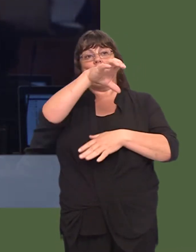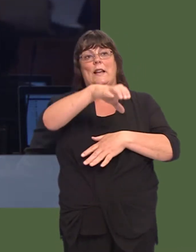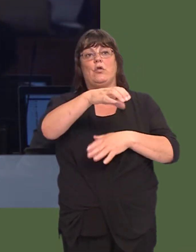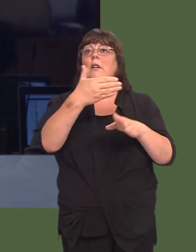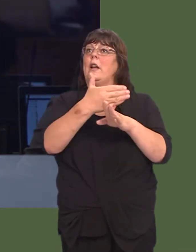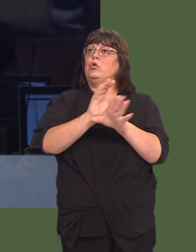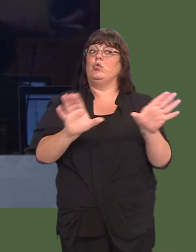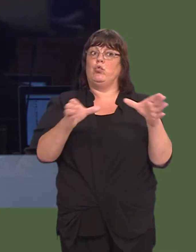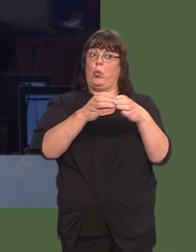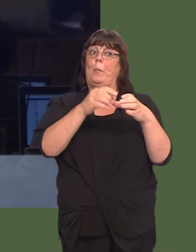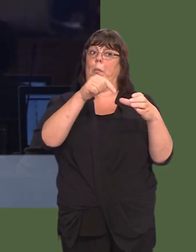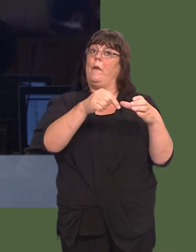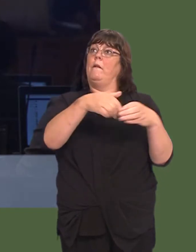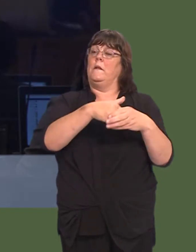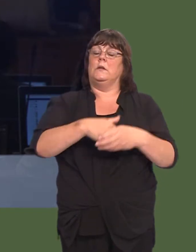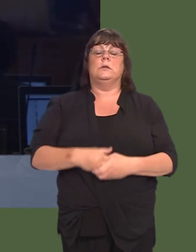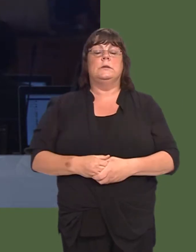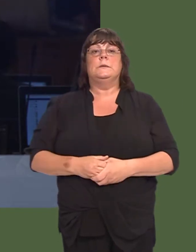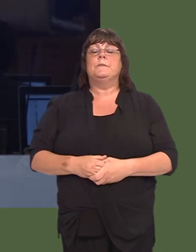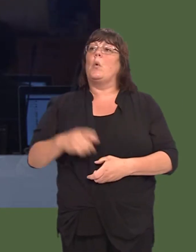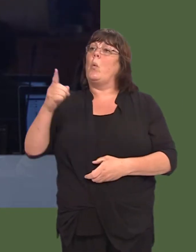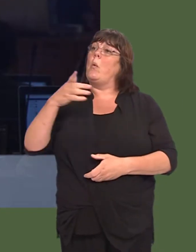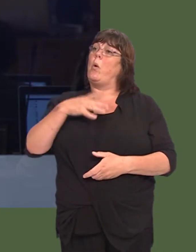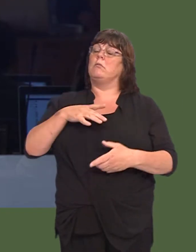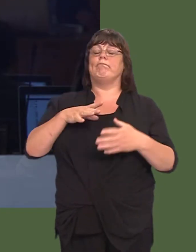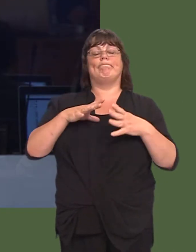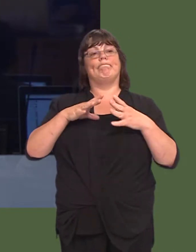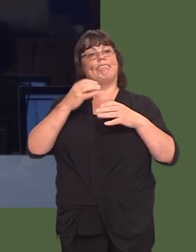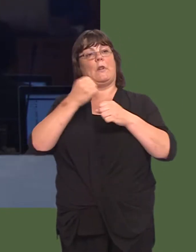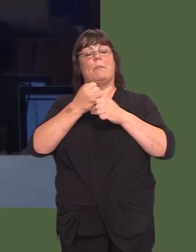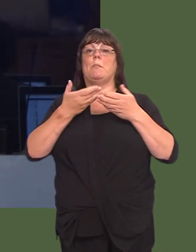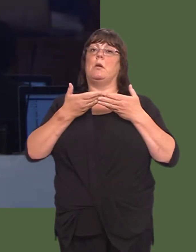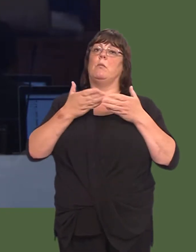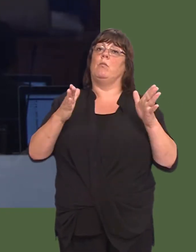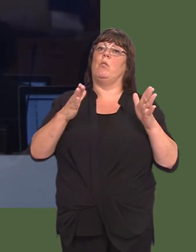Now, in light of that, and in the interests of transparency, will your Government be prepared